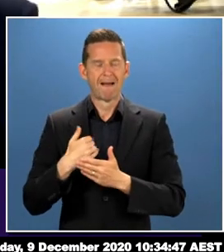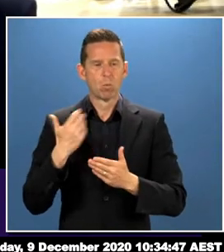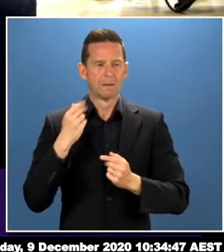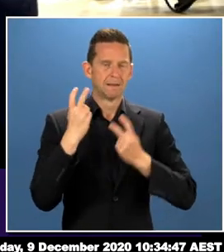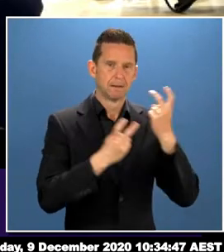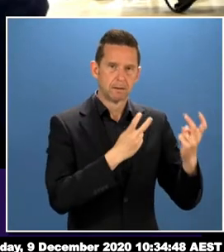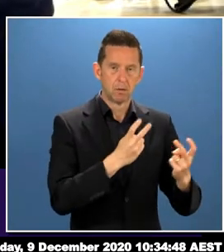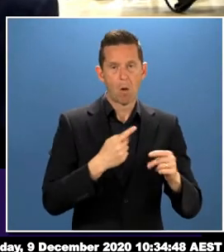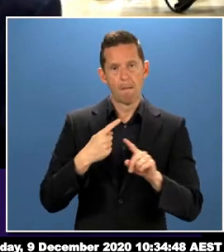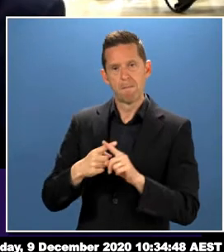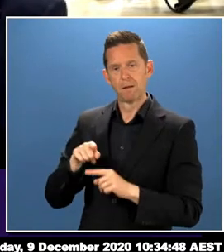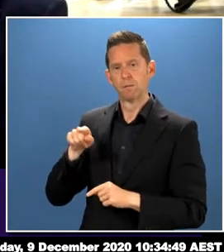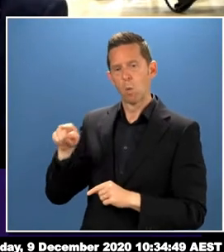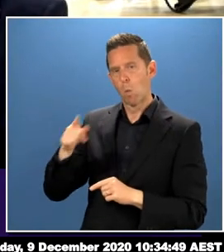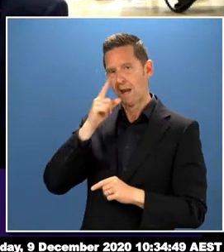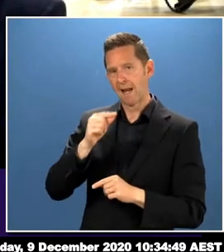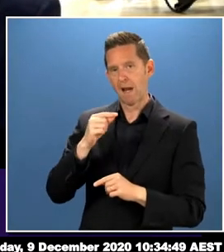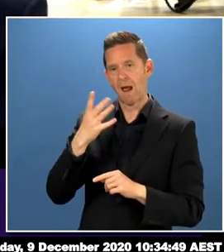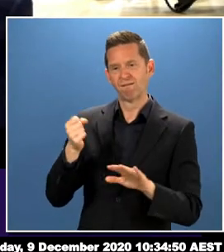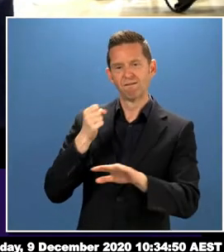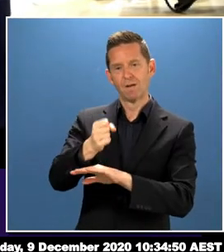opportunity to undertake work experience with a barrister, didn't you?